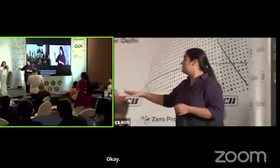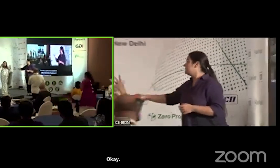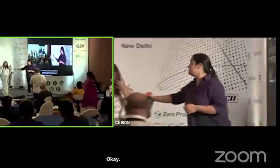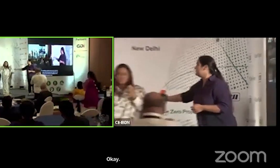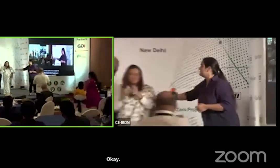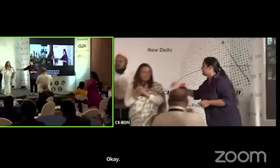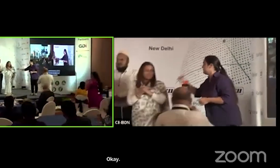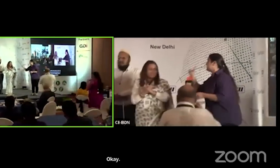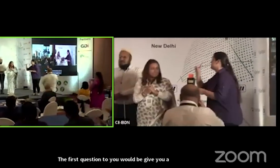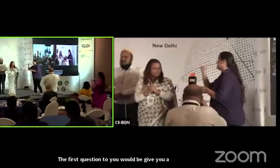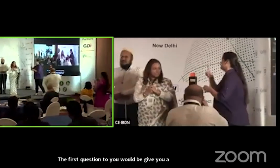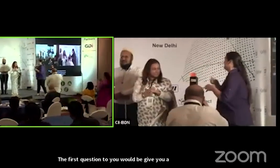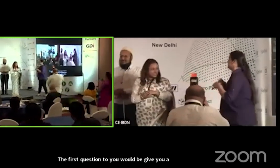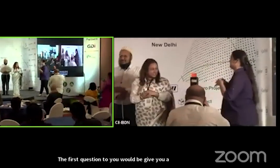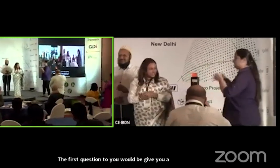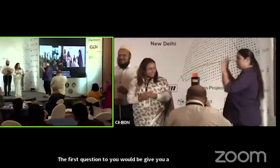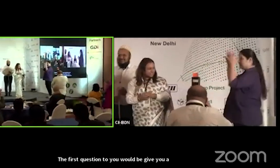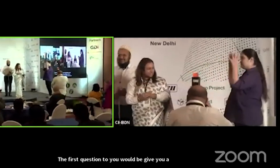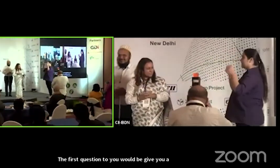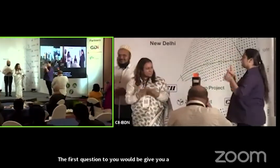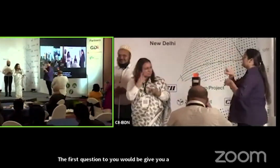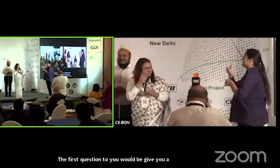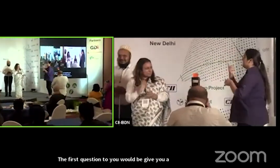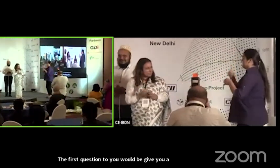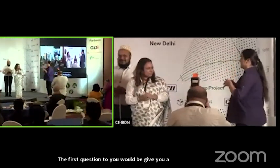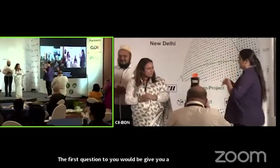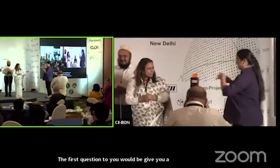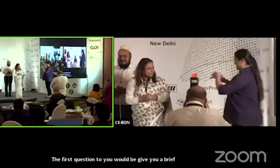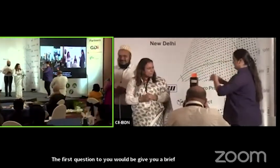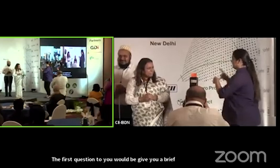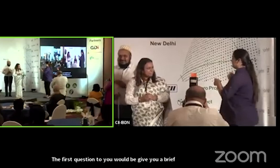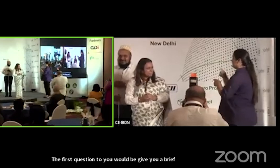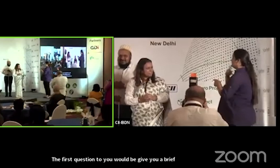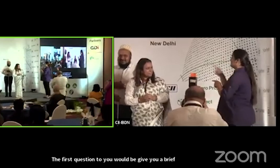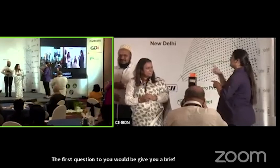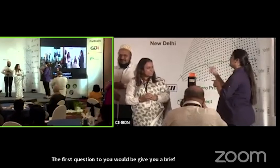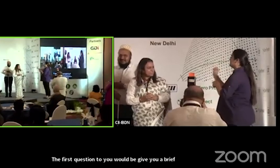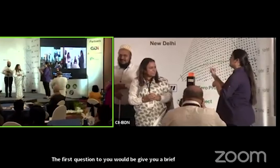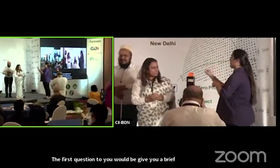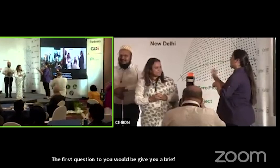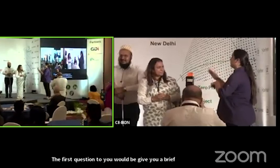give you a brief explanation of who you are and and then your experience on the on the exhibition